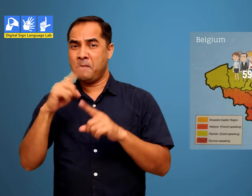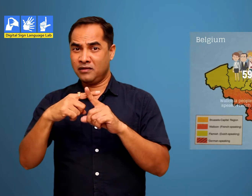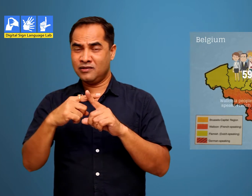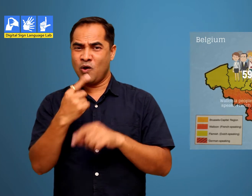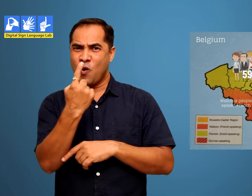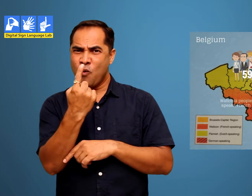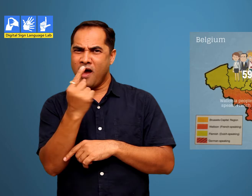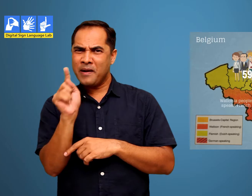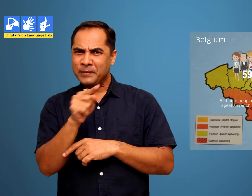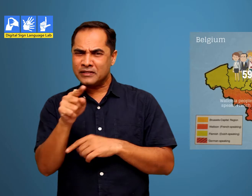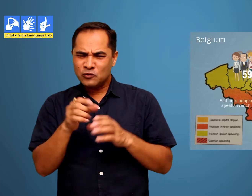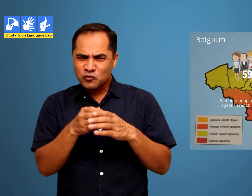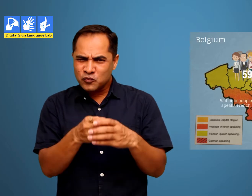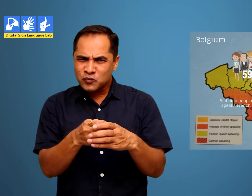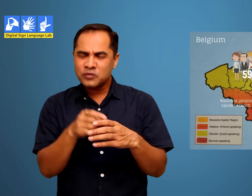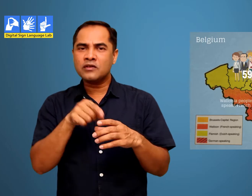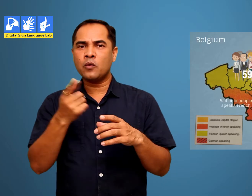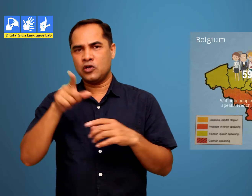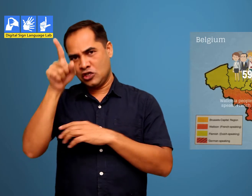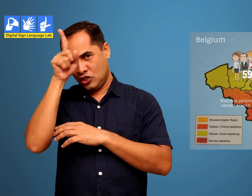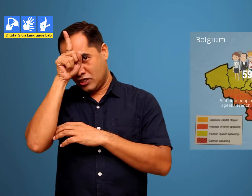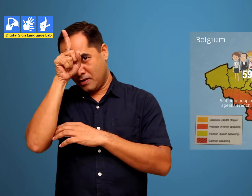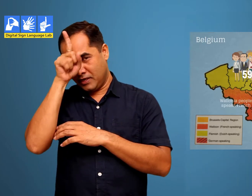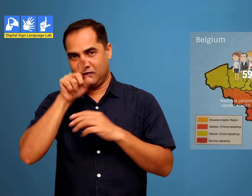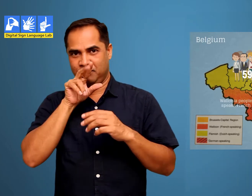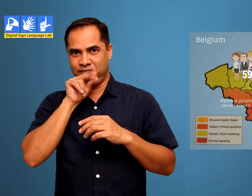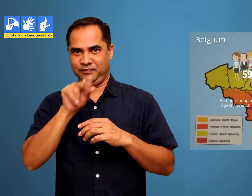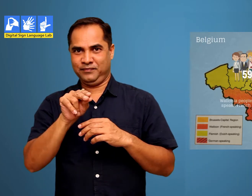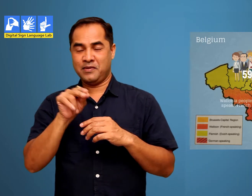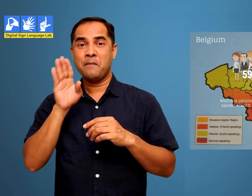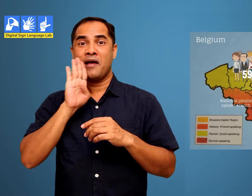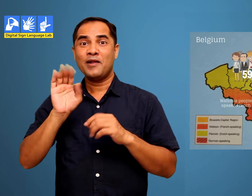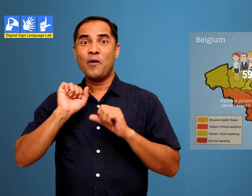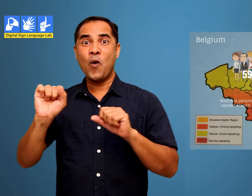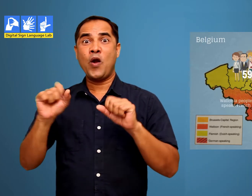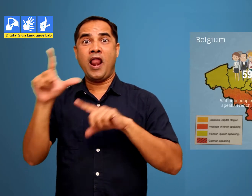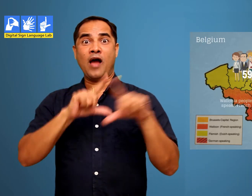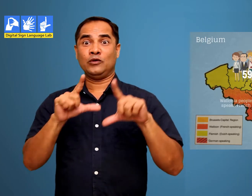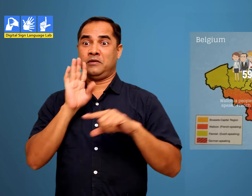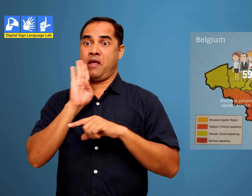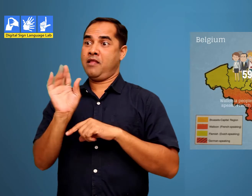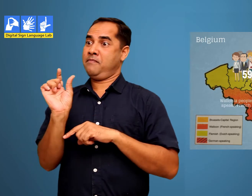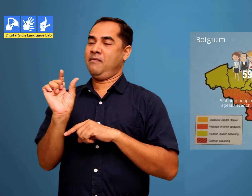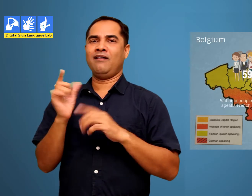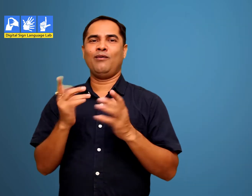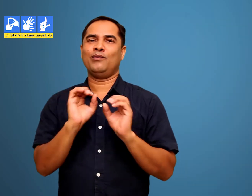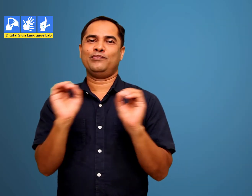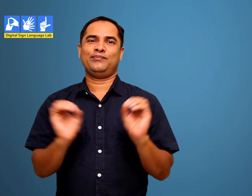German speaking which is 1%. Belgium doesn't have its own language. Now if you